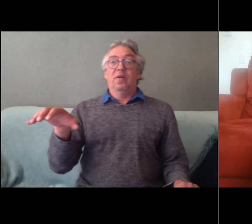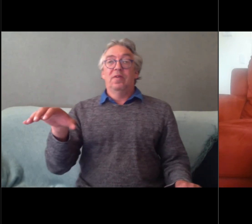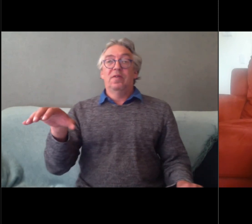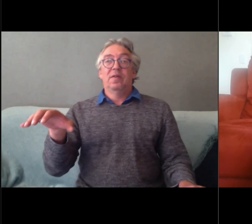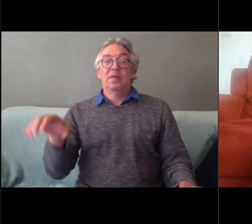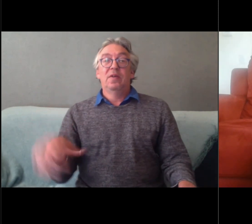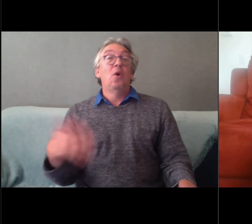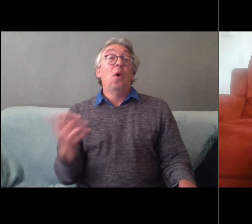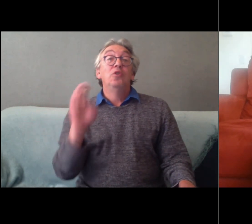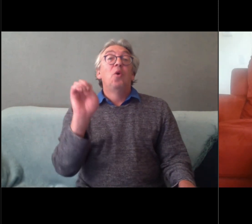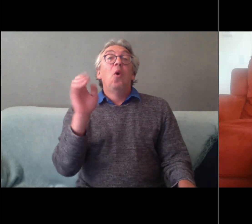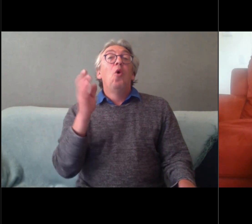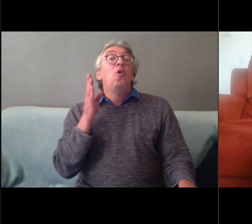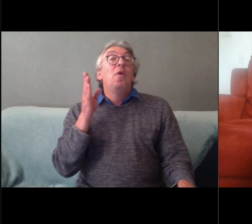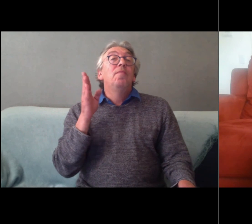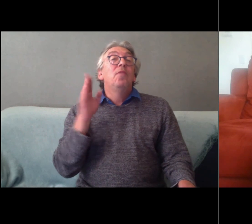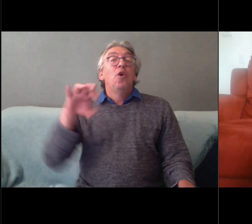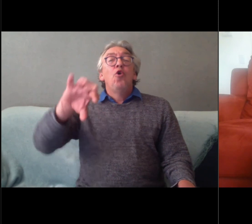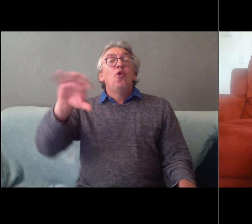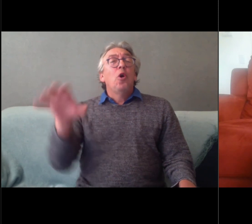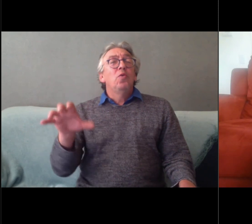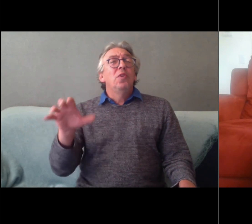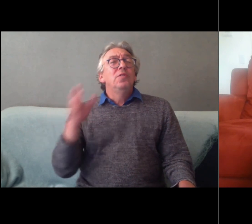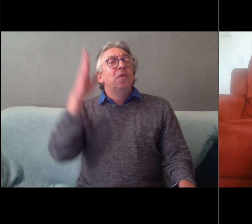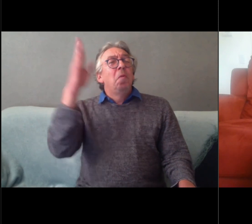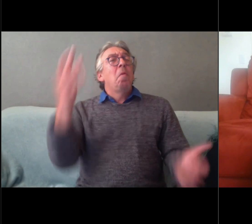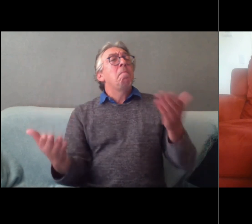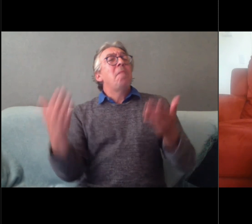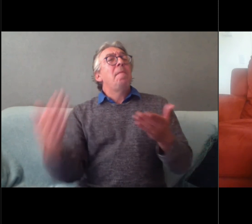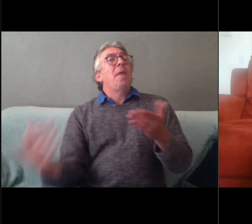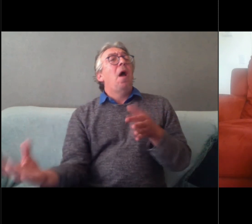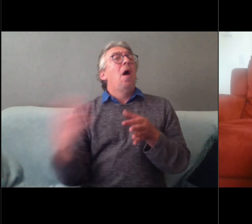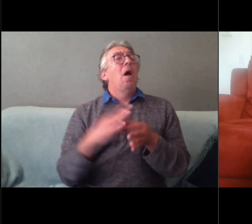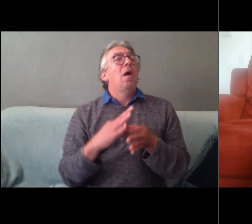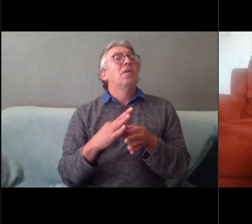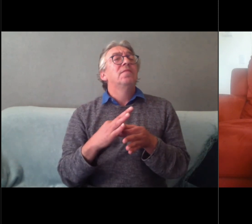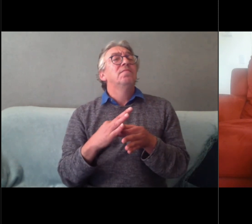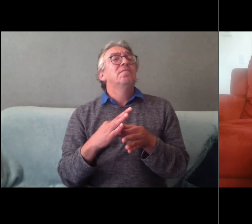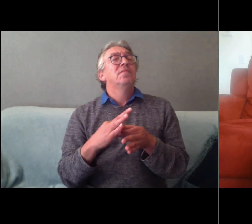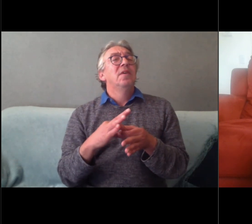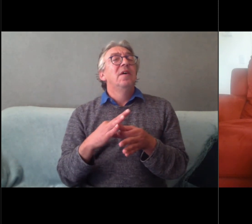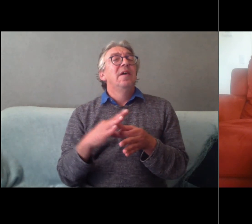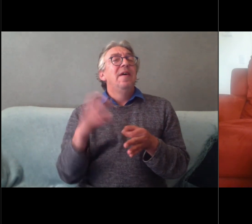So it's not valid for instance Latin America or Asia.